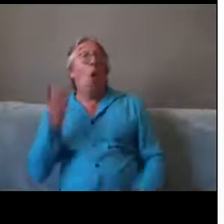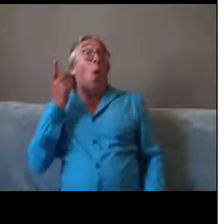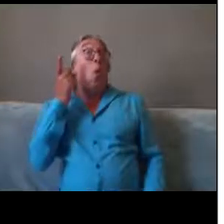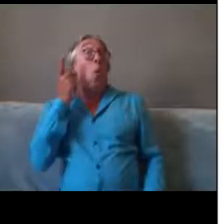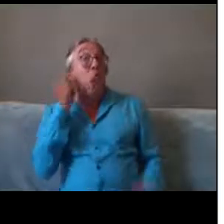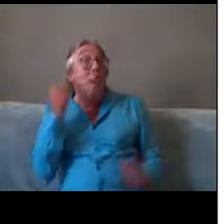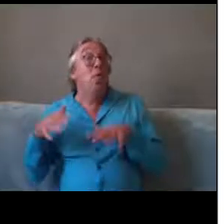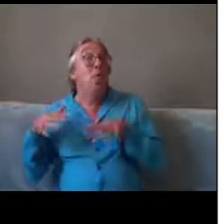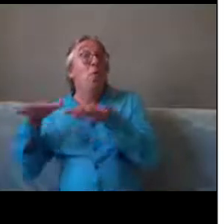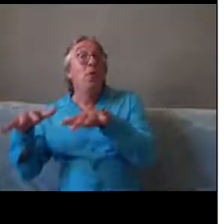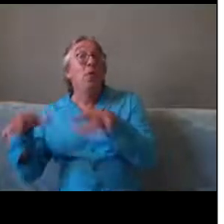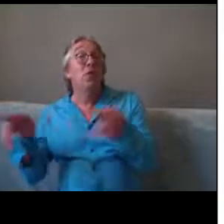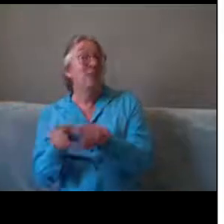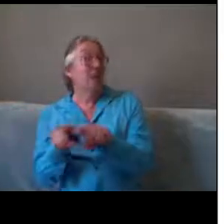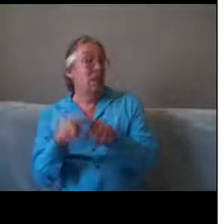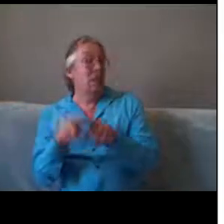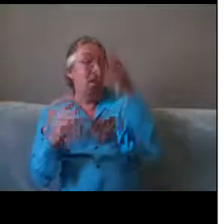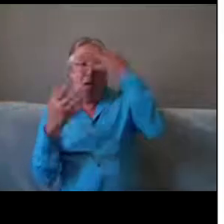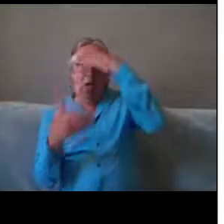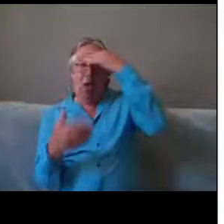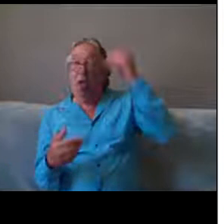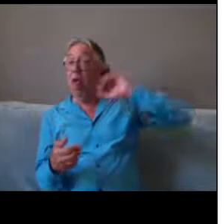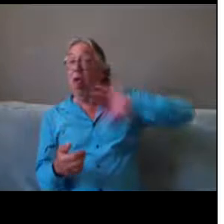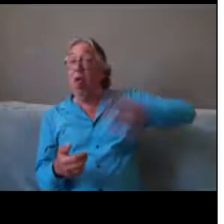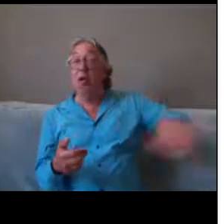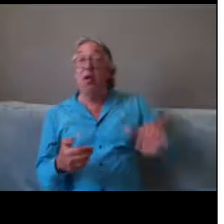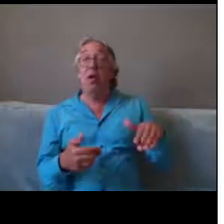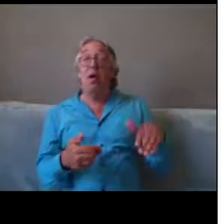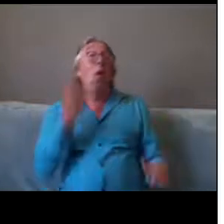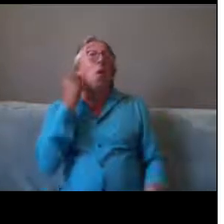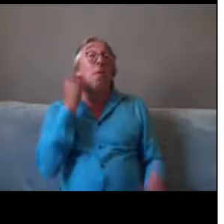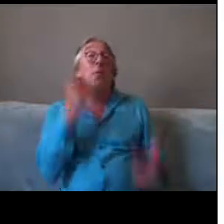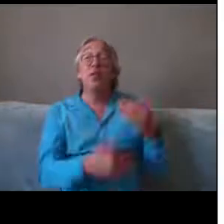for organisations to cooperate with organisations, institutions etc.